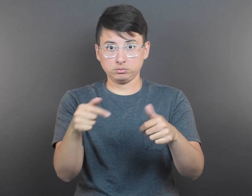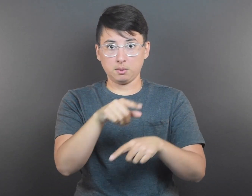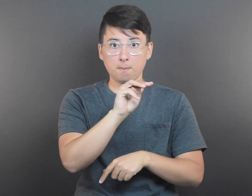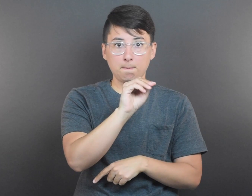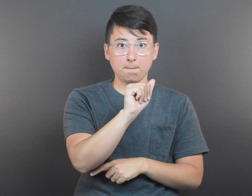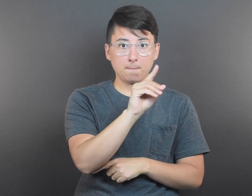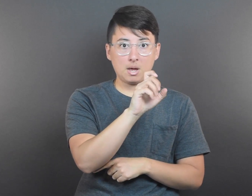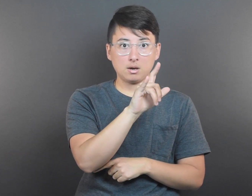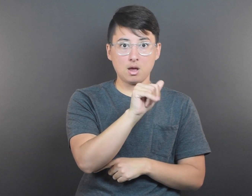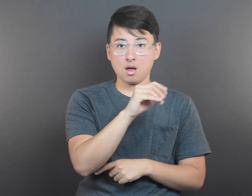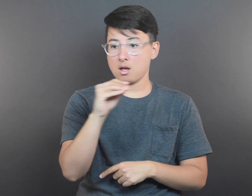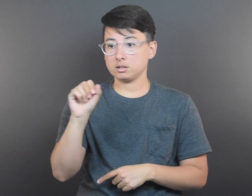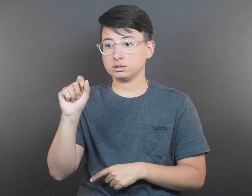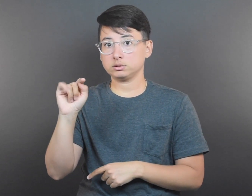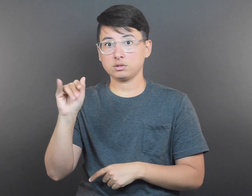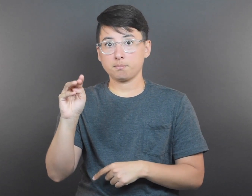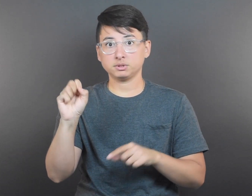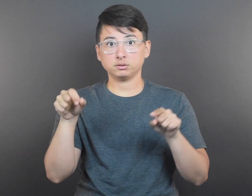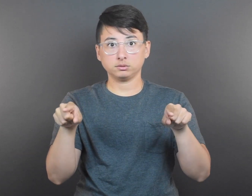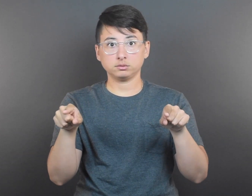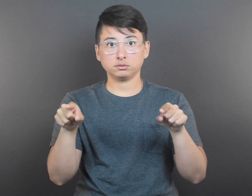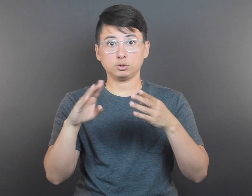already being done.